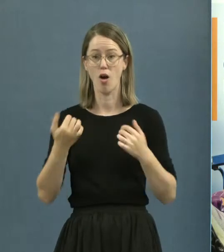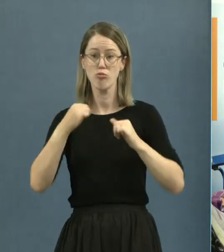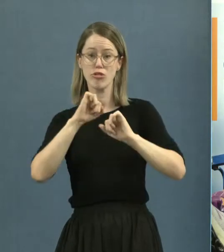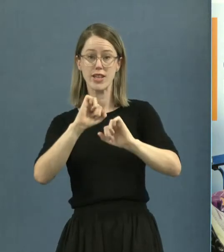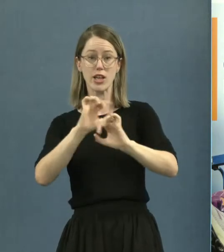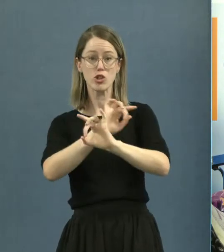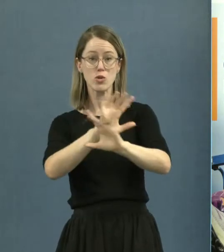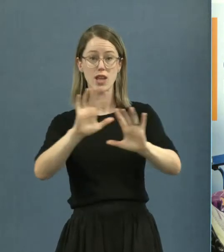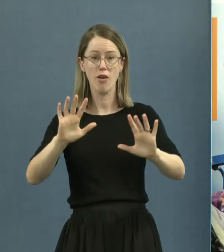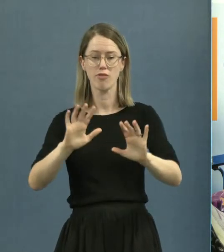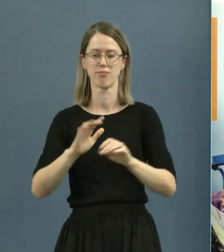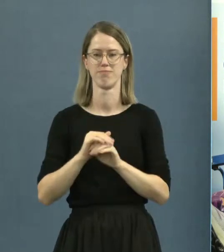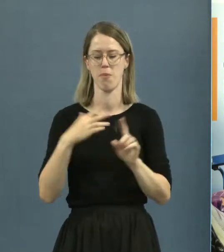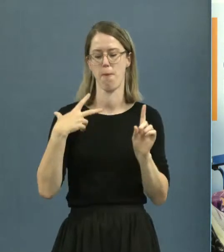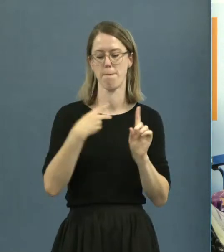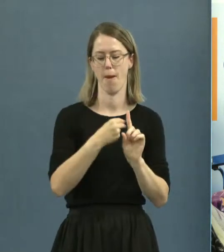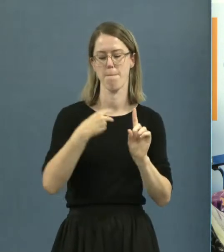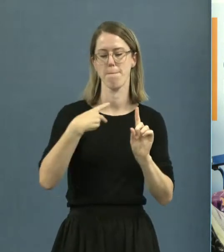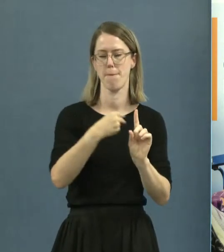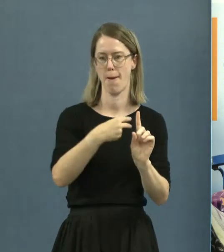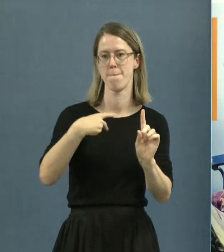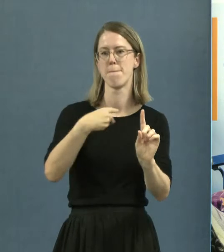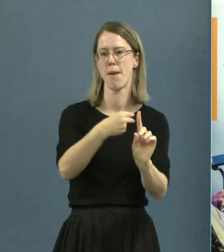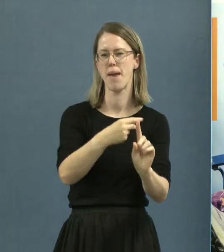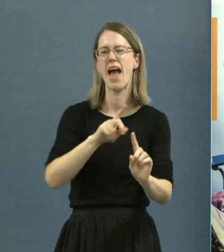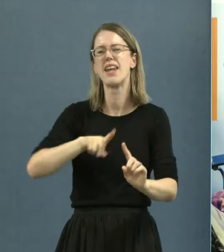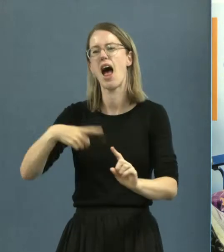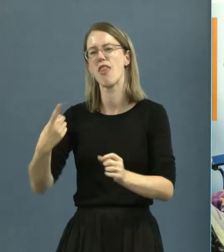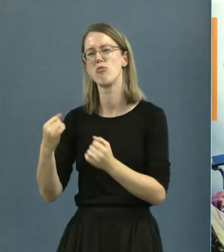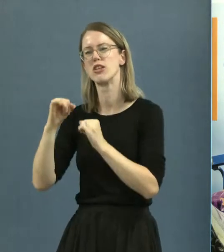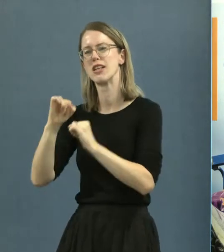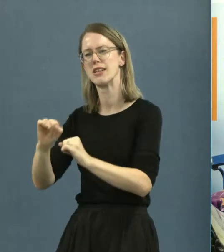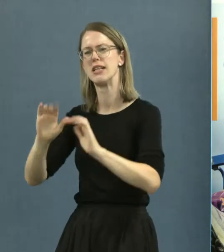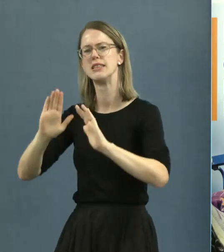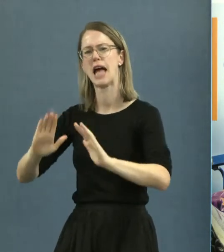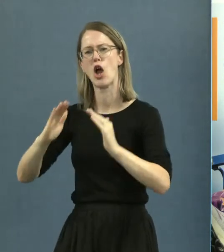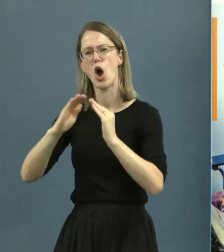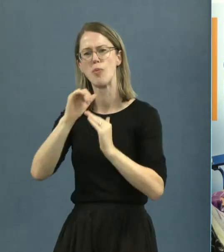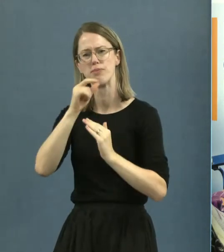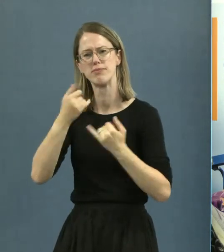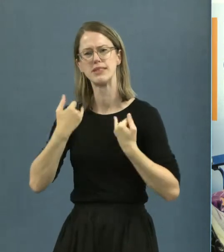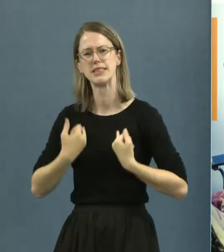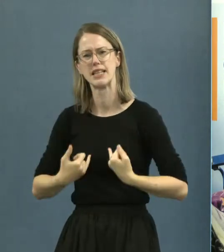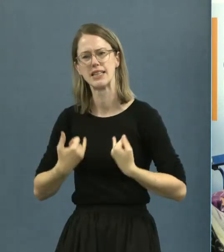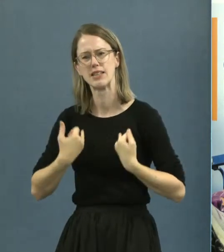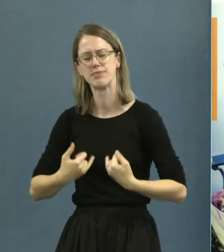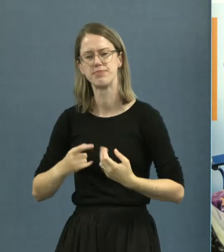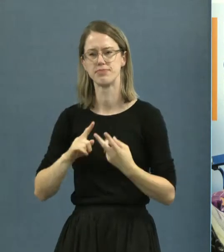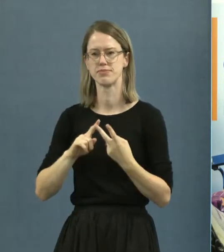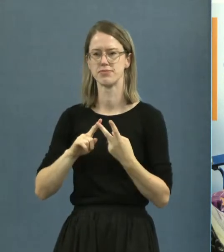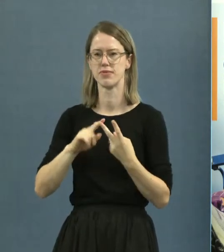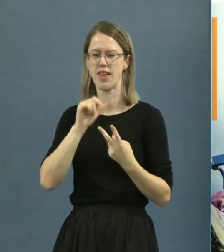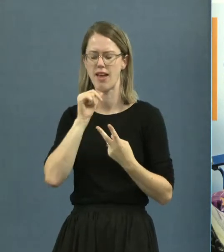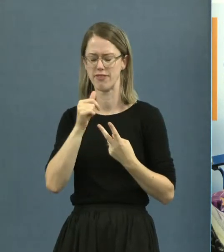be to be our best protection is to be update to with COVID